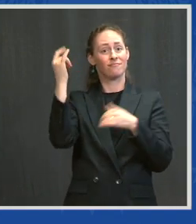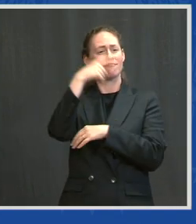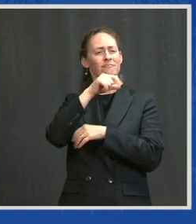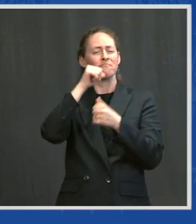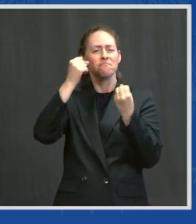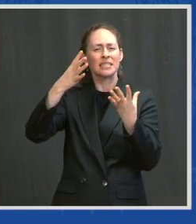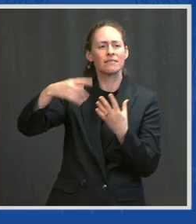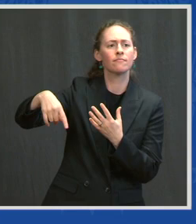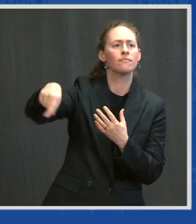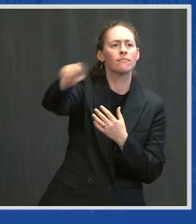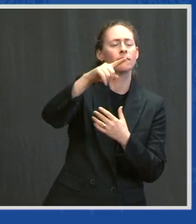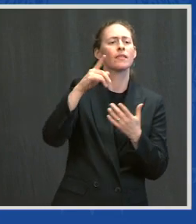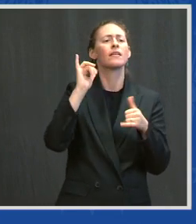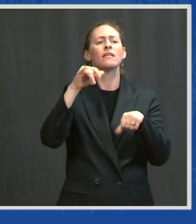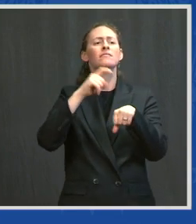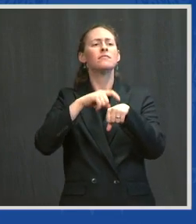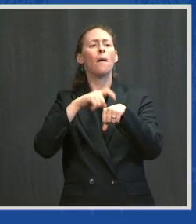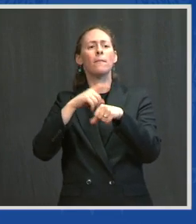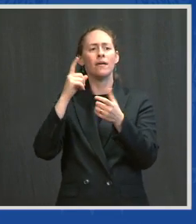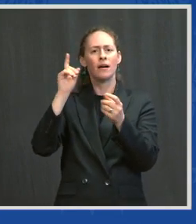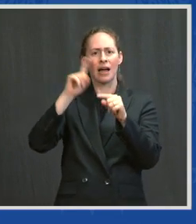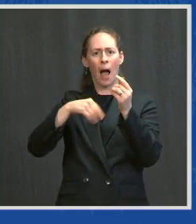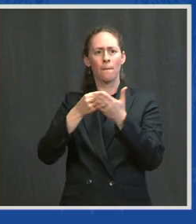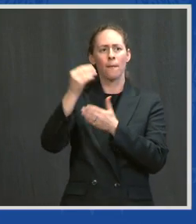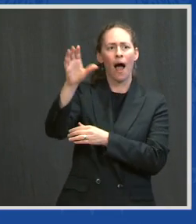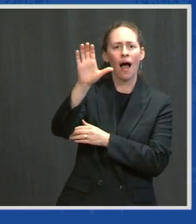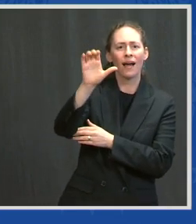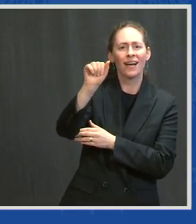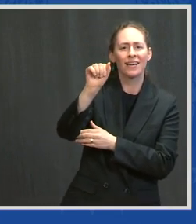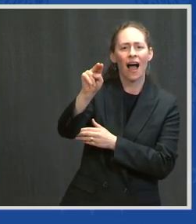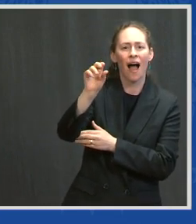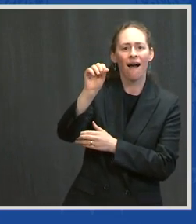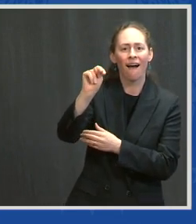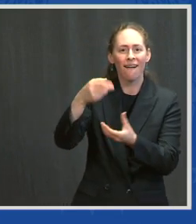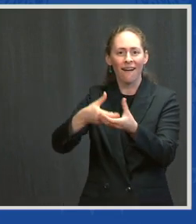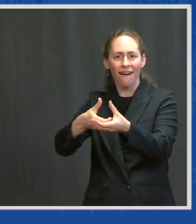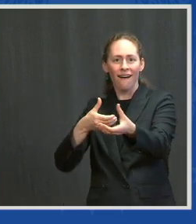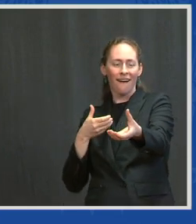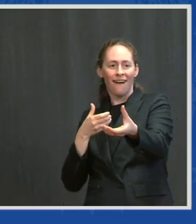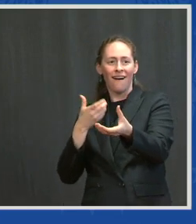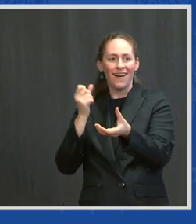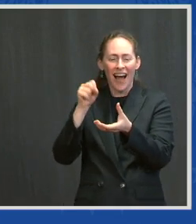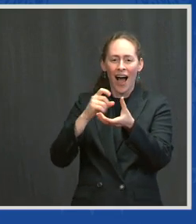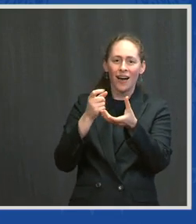Those who say the blood of lib- -- "the blood of patriots," you know, and all the stuff about how we're going to